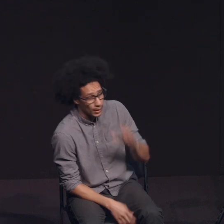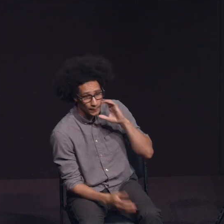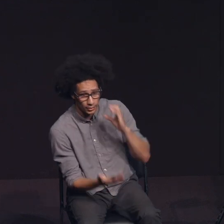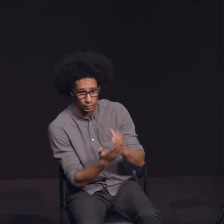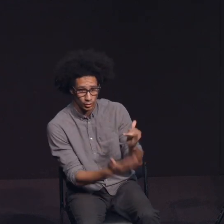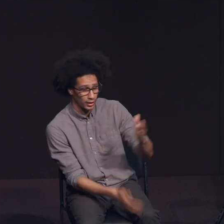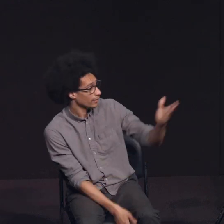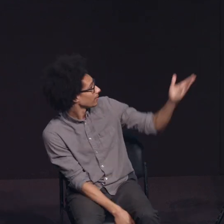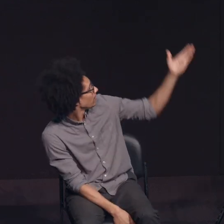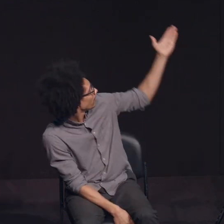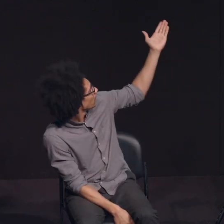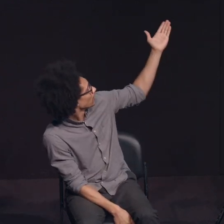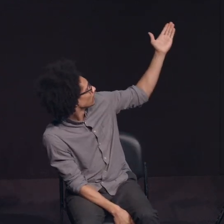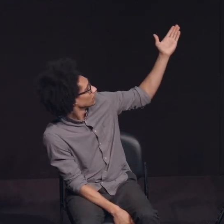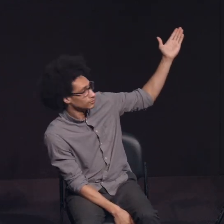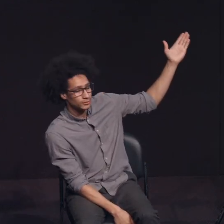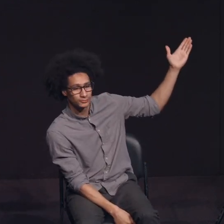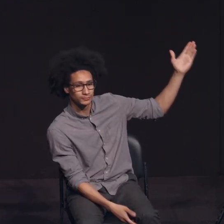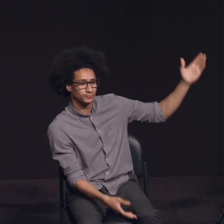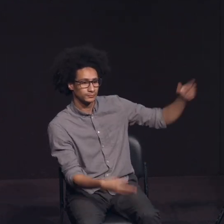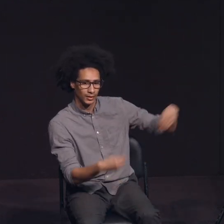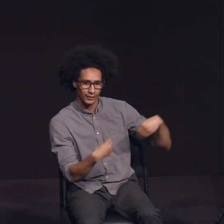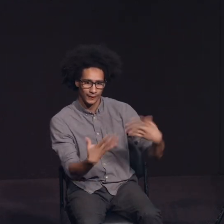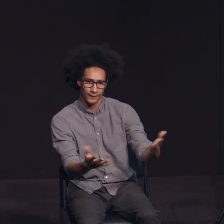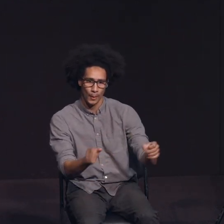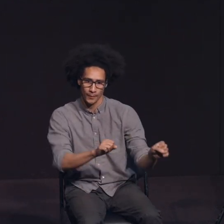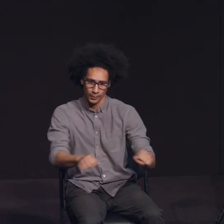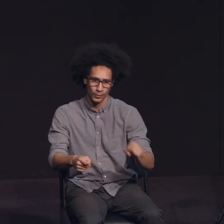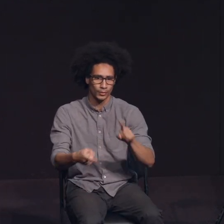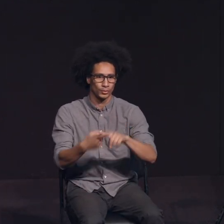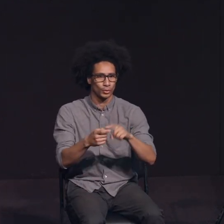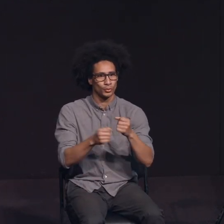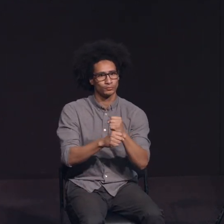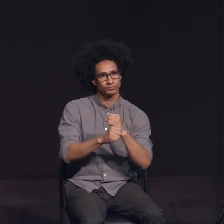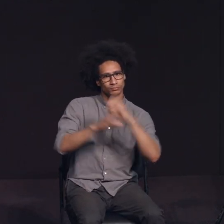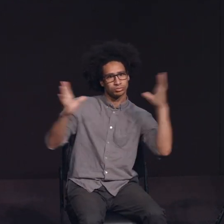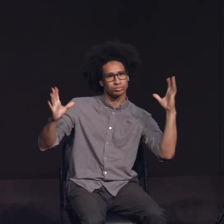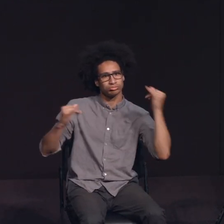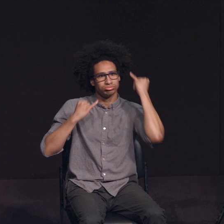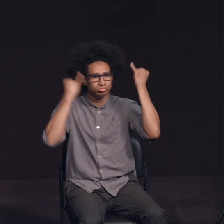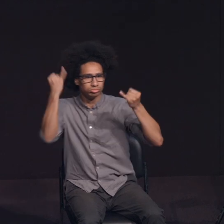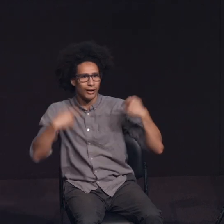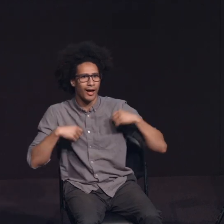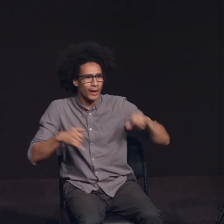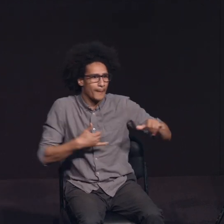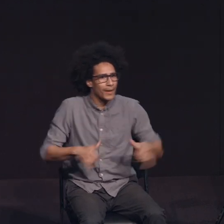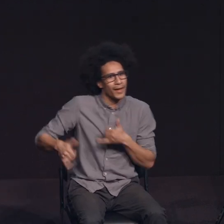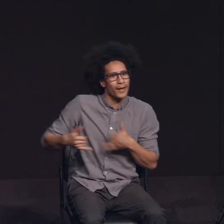to re-engage that playful aspect of Black culture.